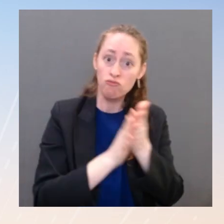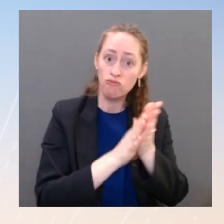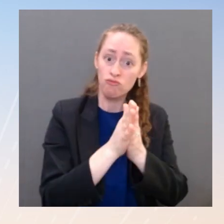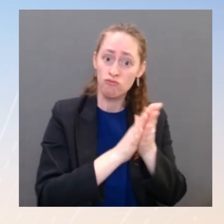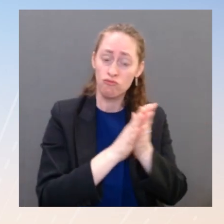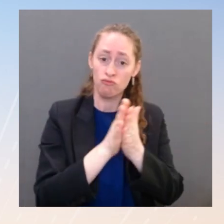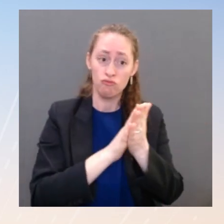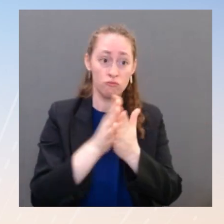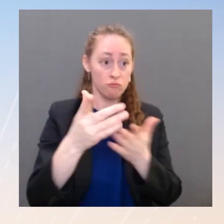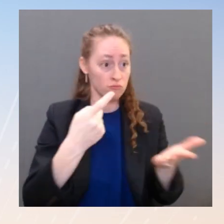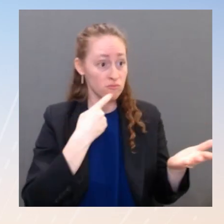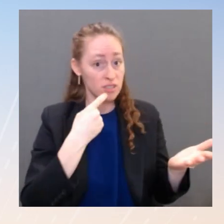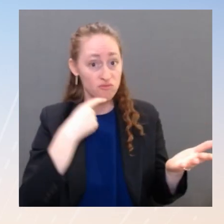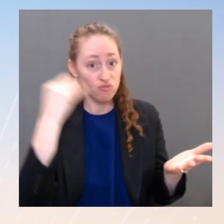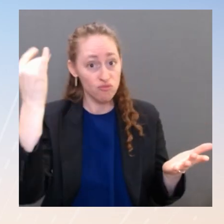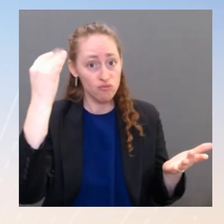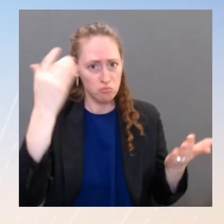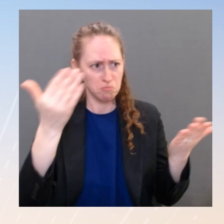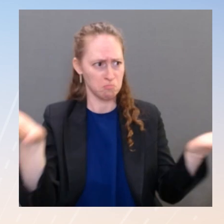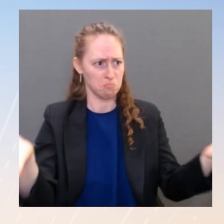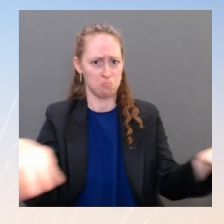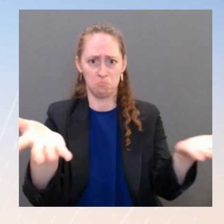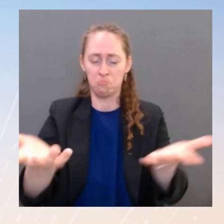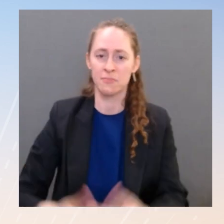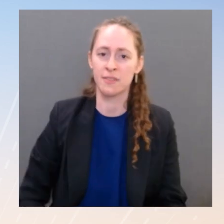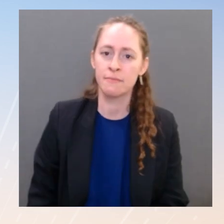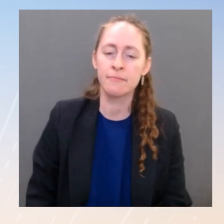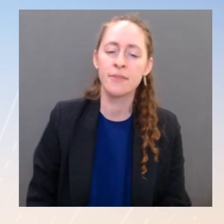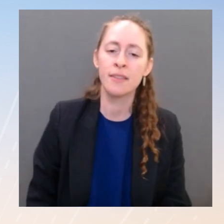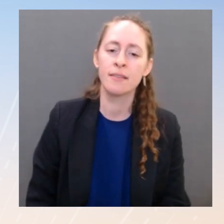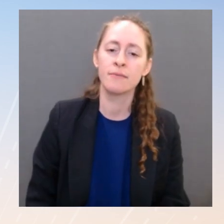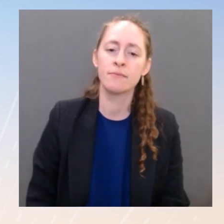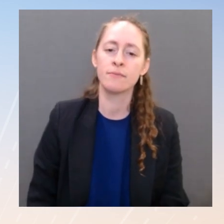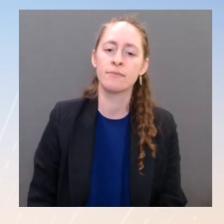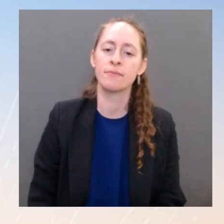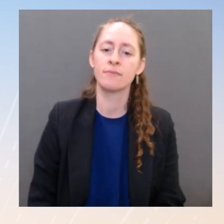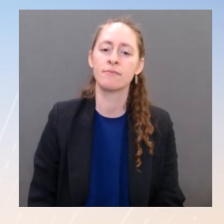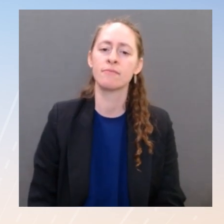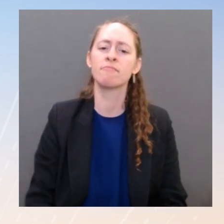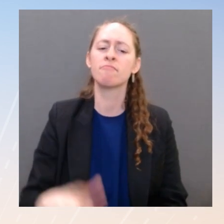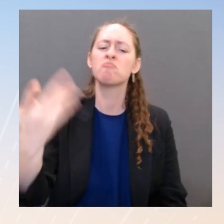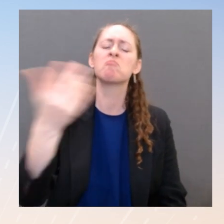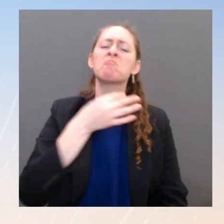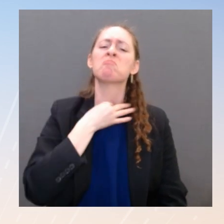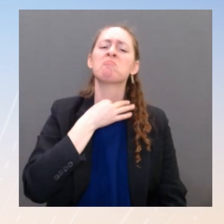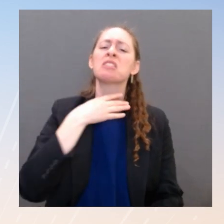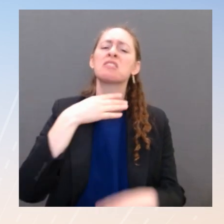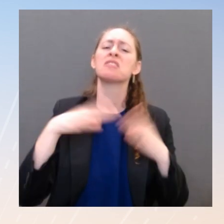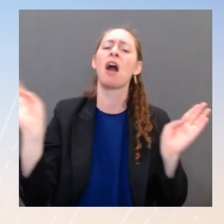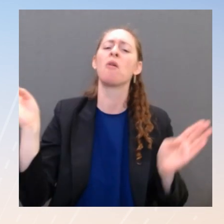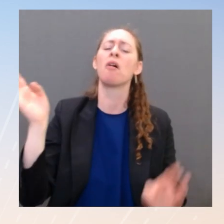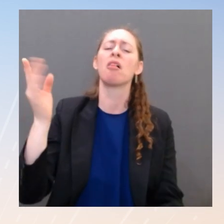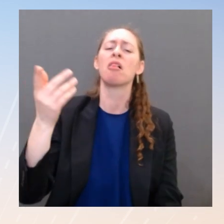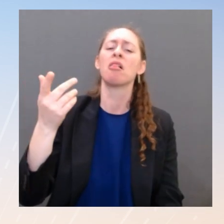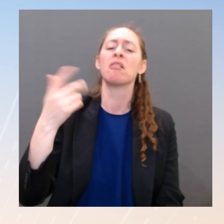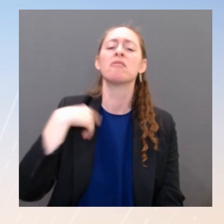The Press: And just more broadly, what is the President's personal view about just the question of NATO enlargement,